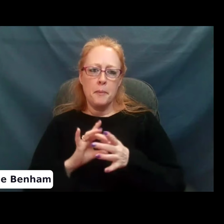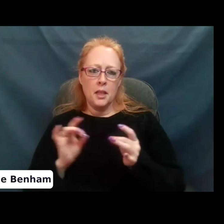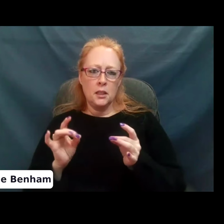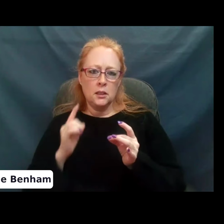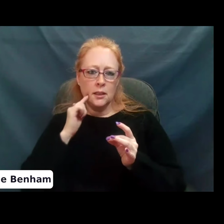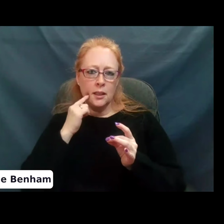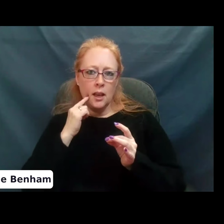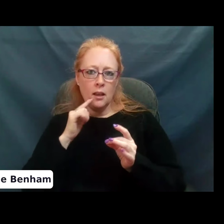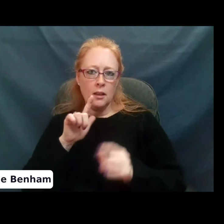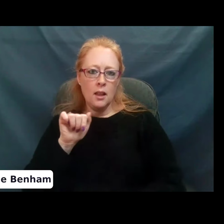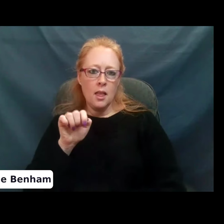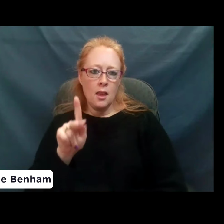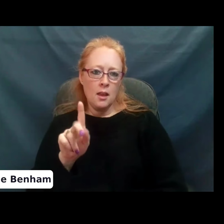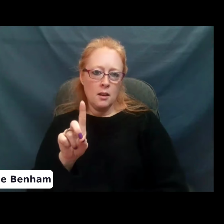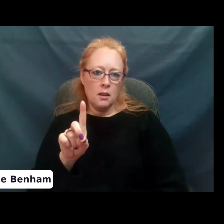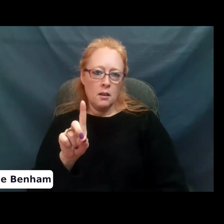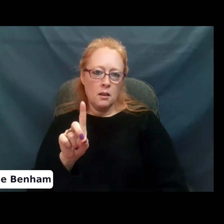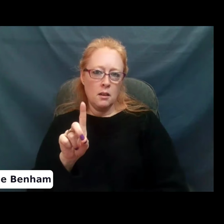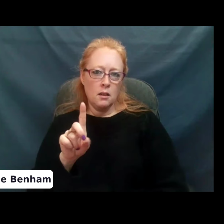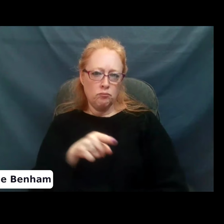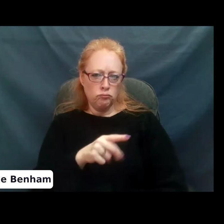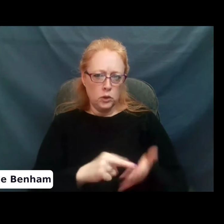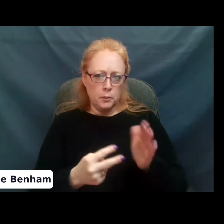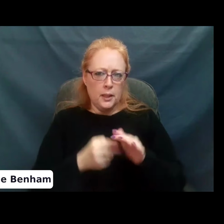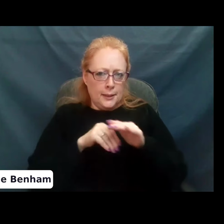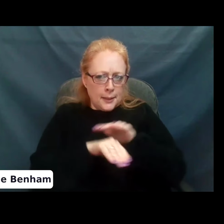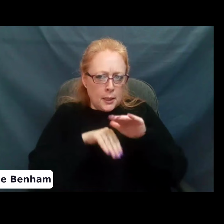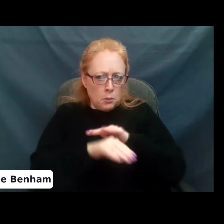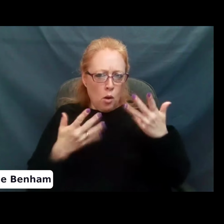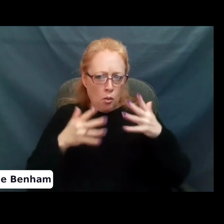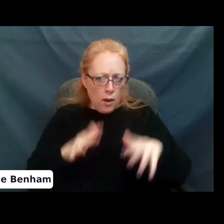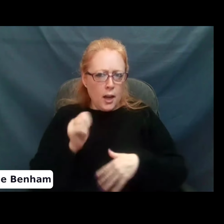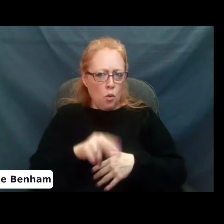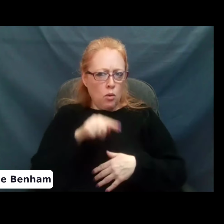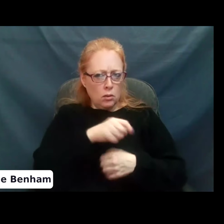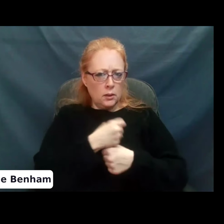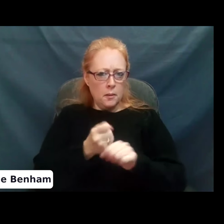And Heather Heather mentioned candy land.